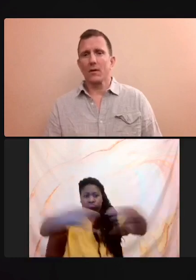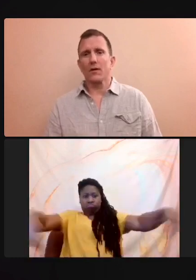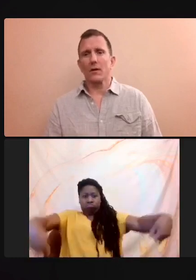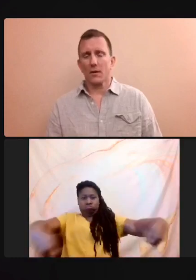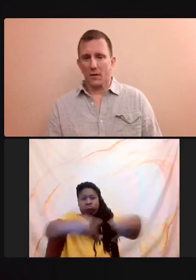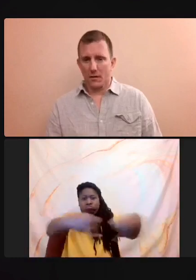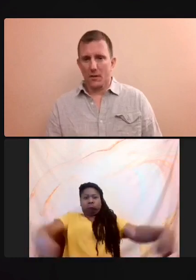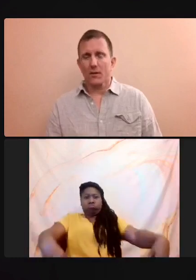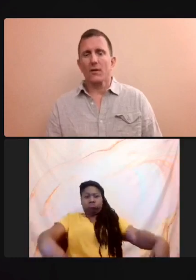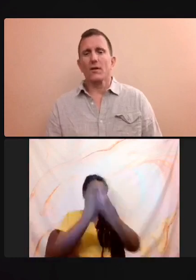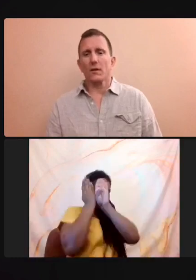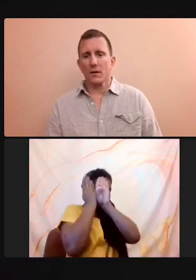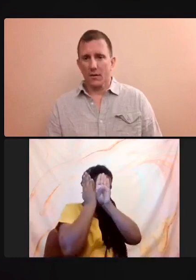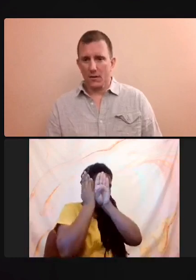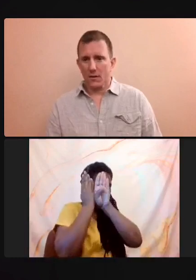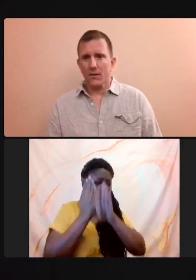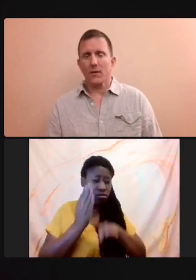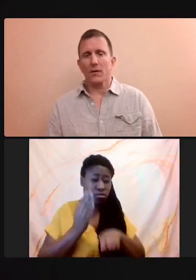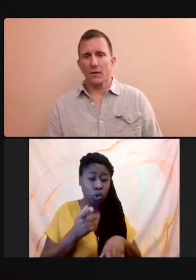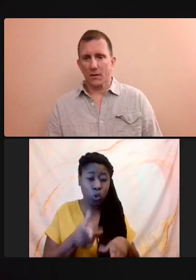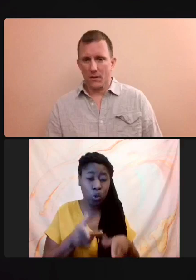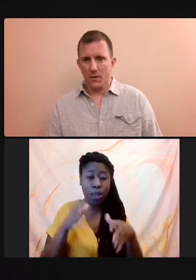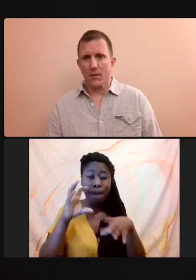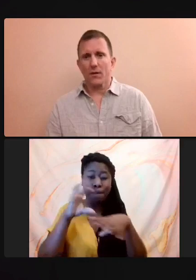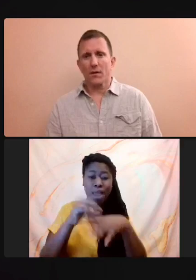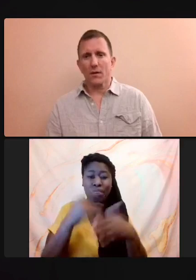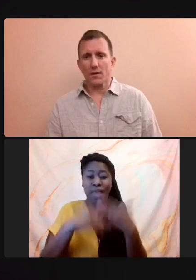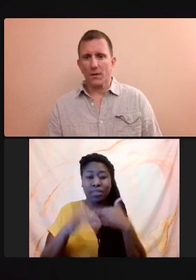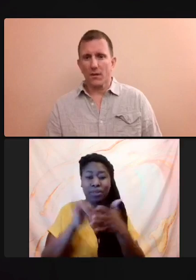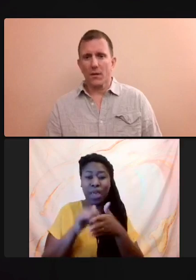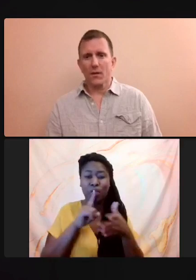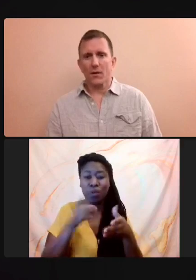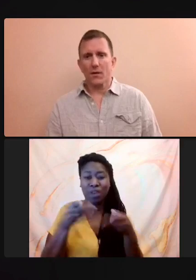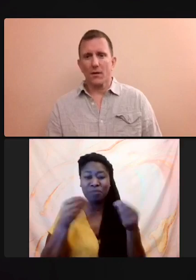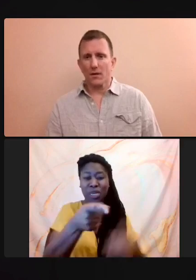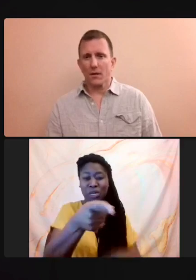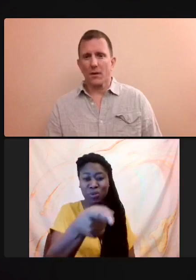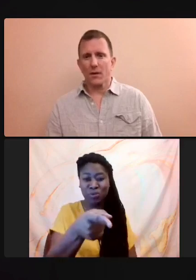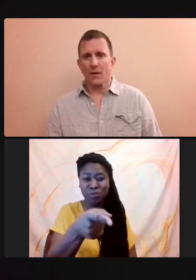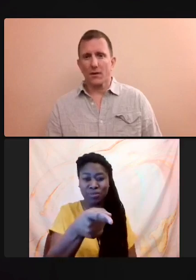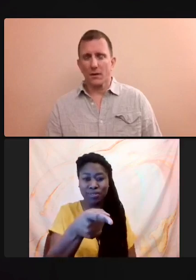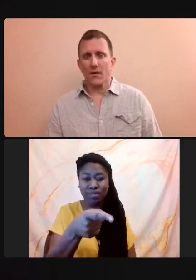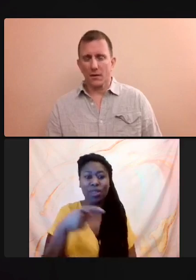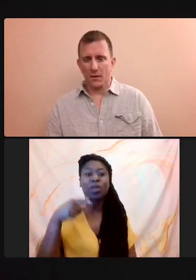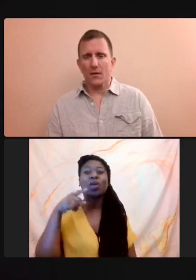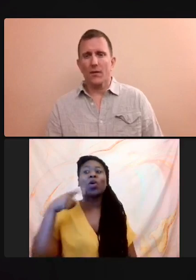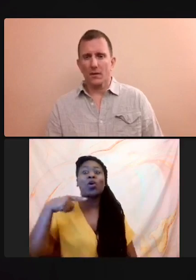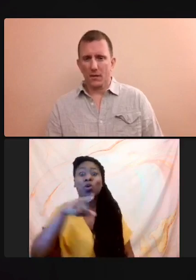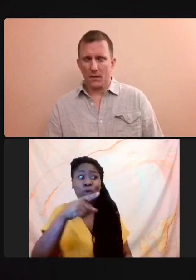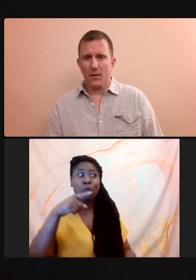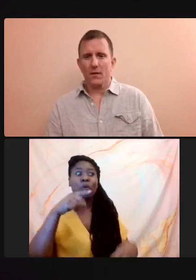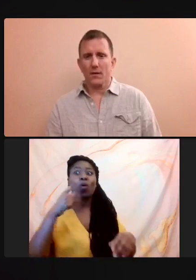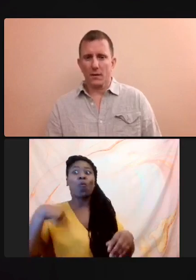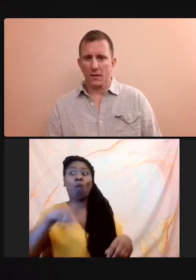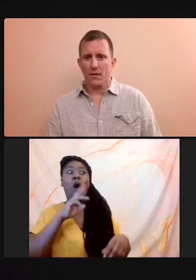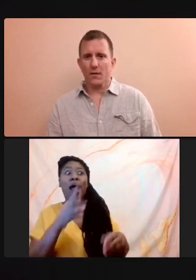that this person is actually there to serve the community, to invest in the community because you don't want to bite the hand that is feeding.